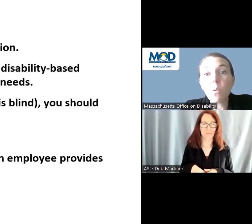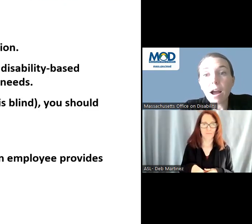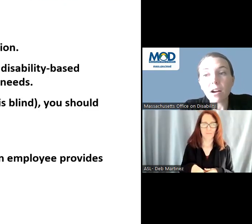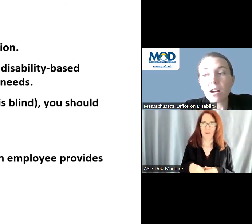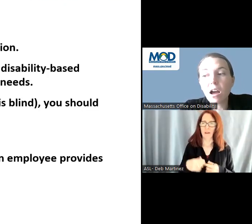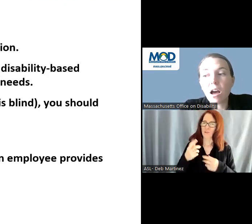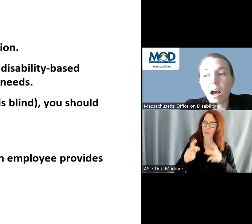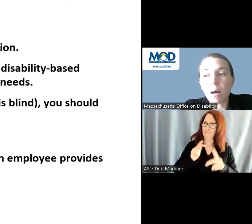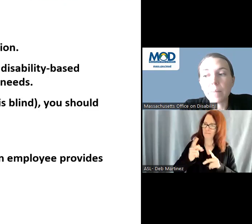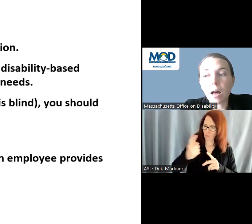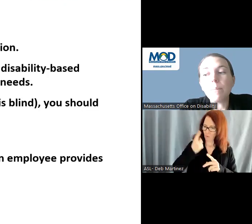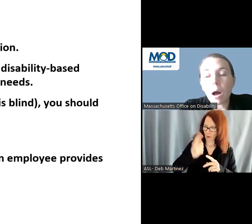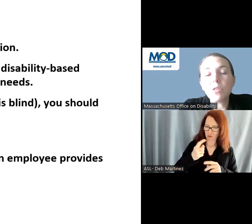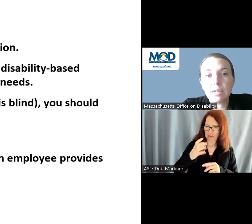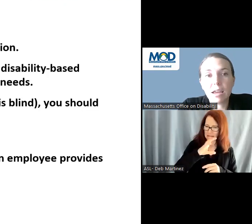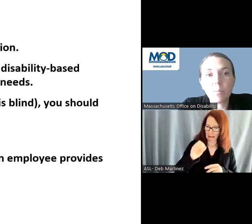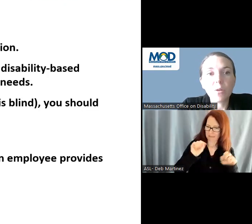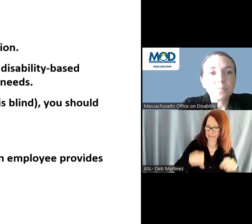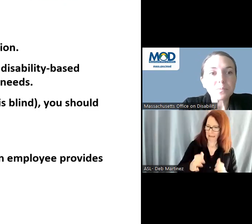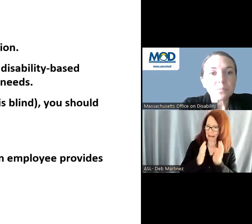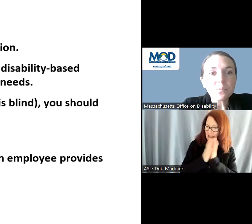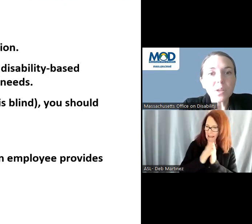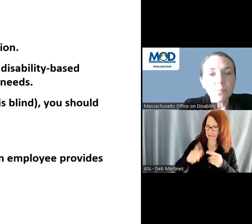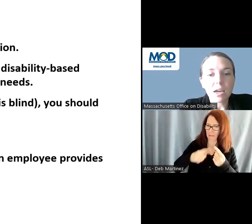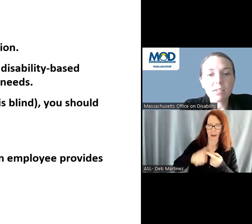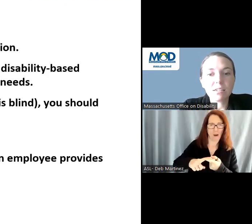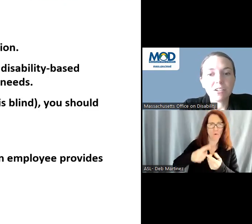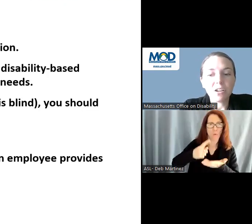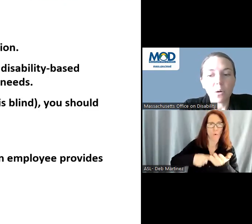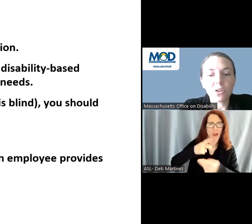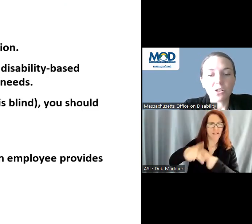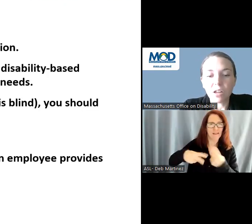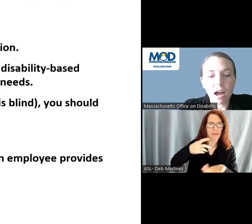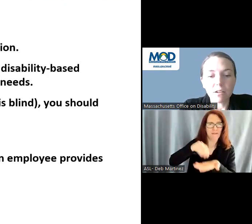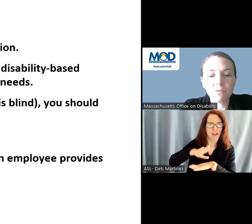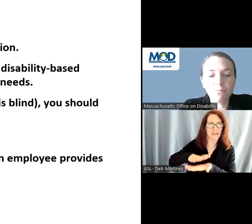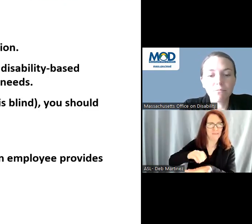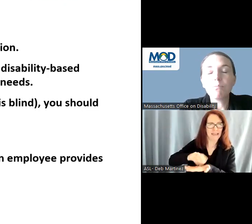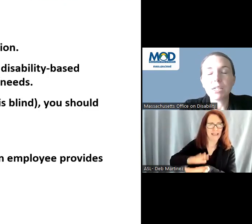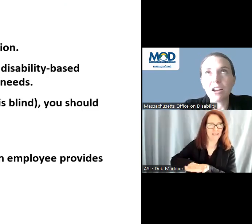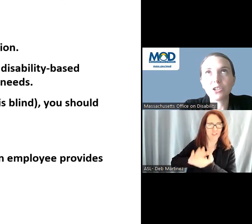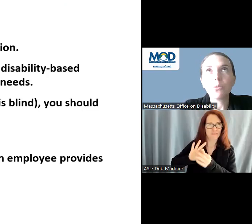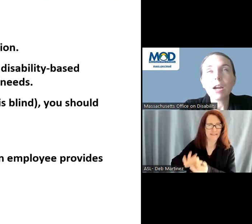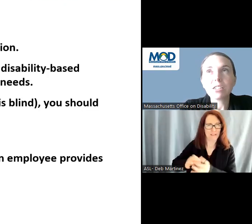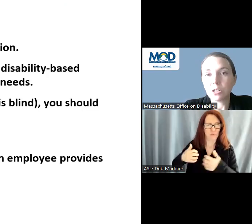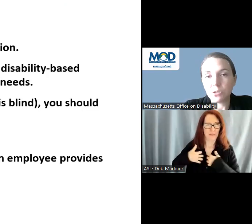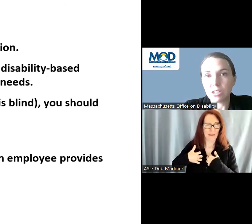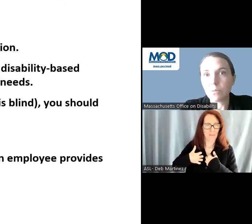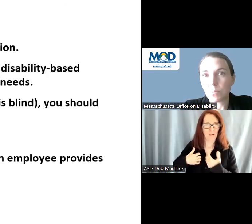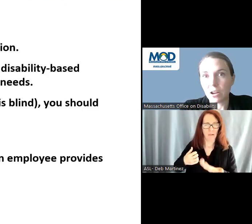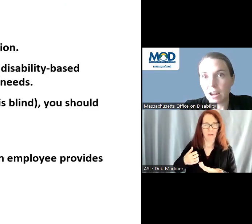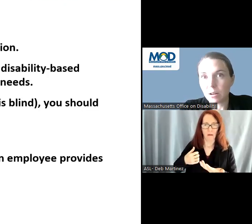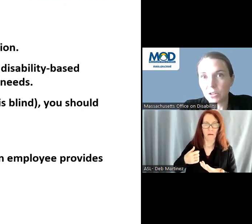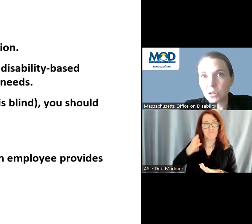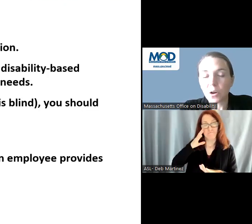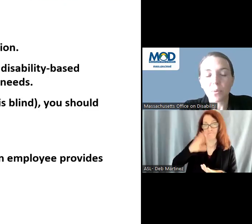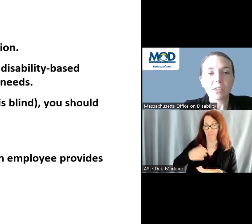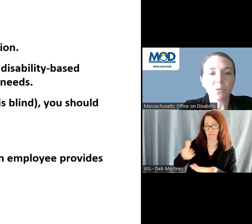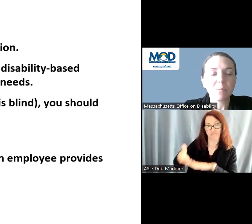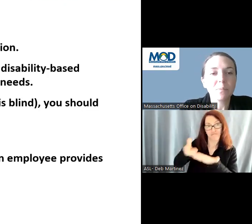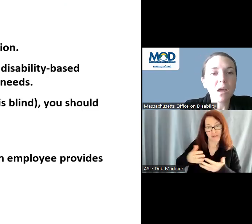require um about this animal because you know there's a lot of potential risks associated